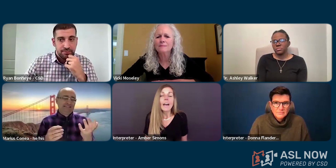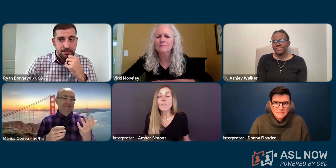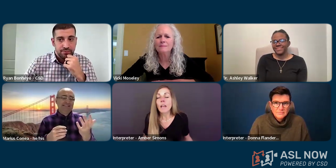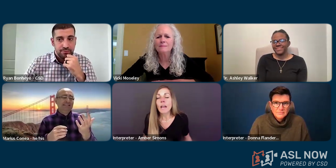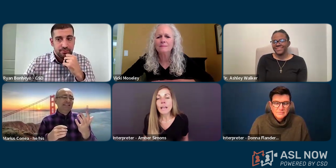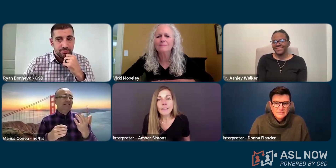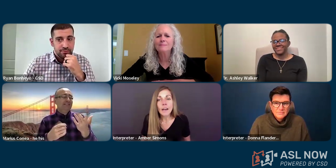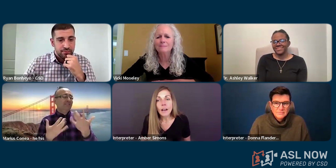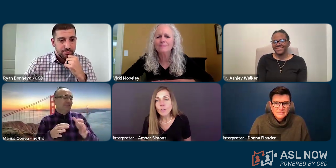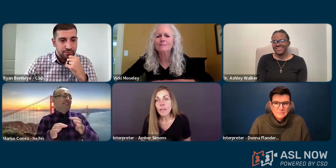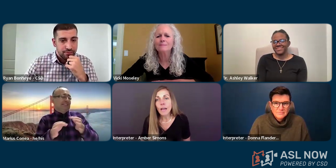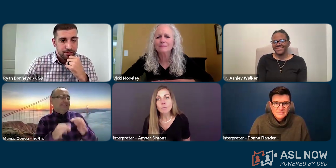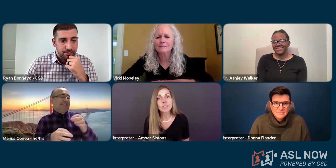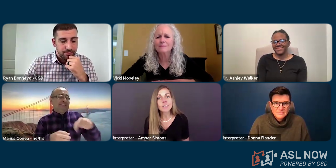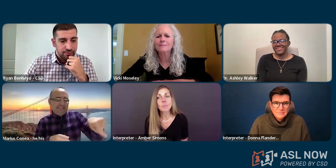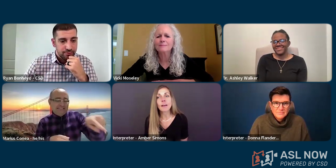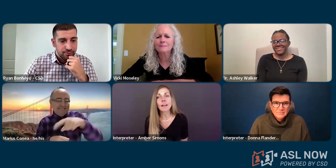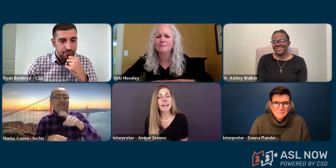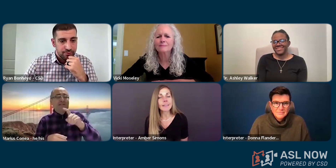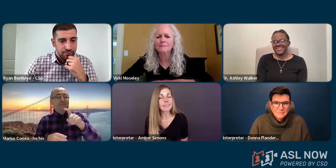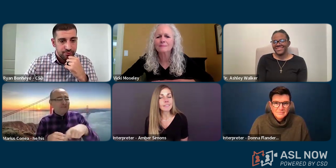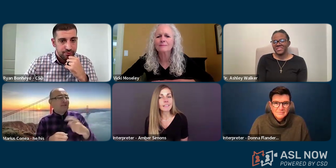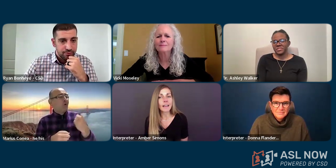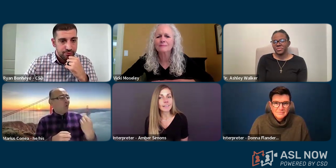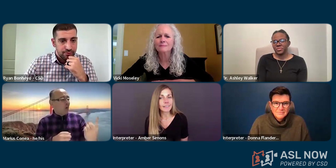I rely on the auto captions, but as I said,